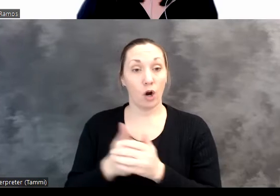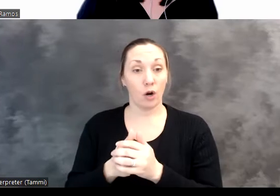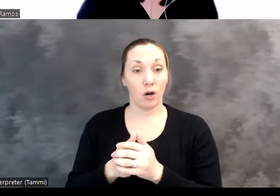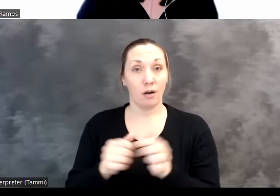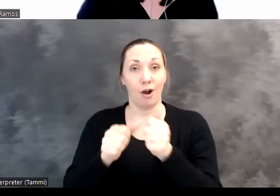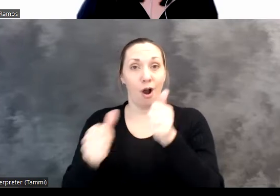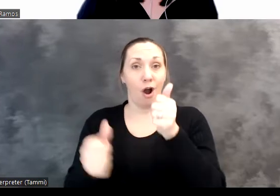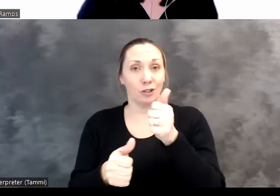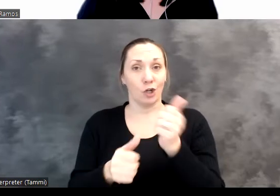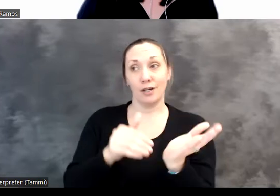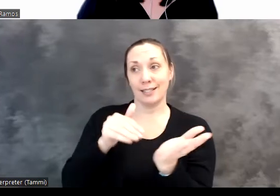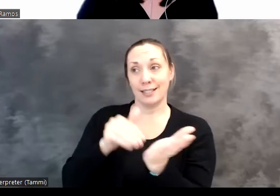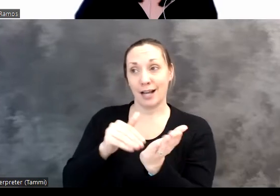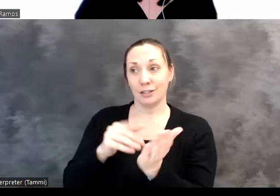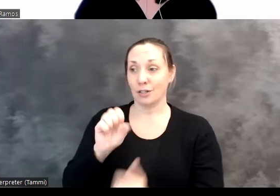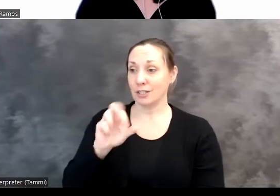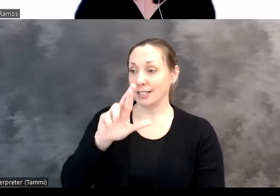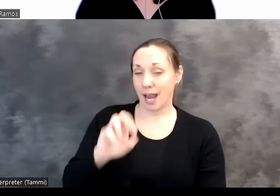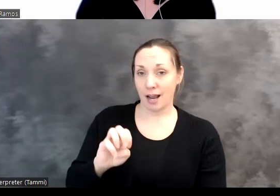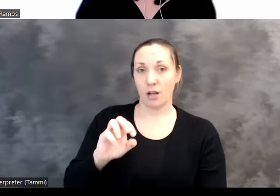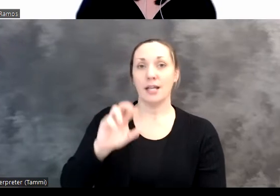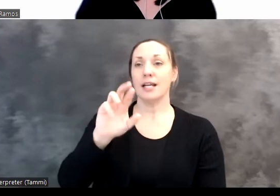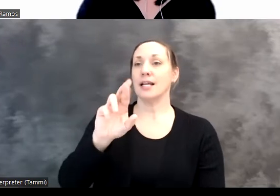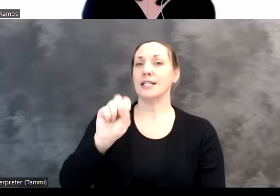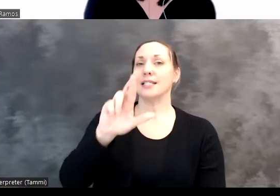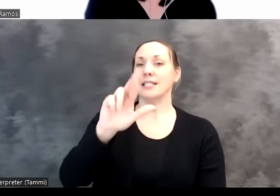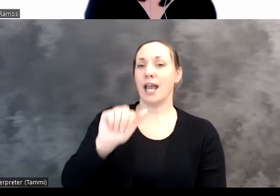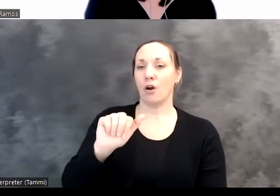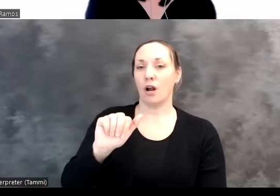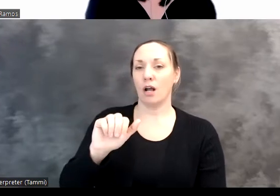for rehabilitive purposes. My